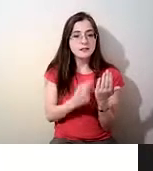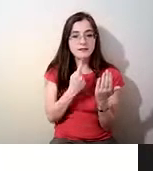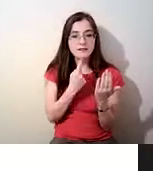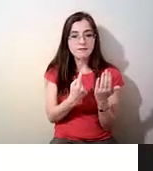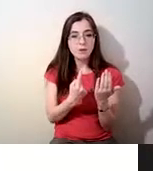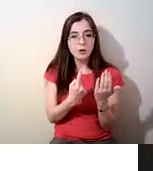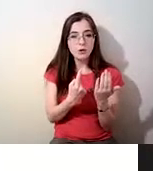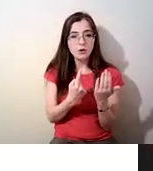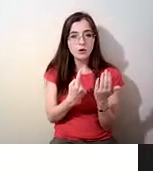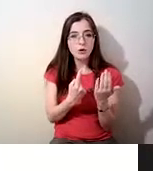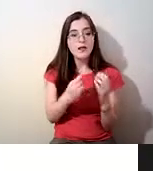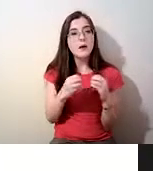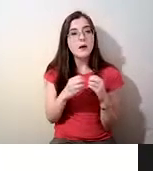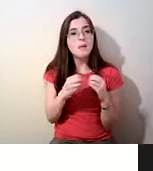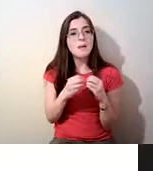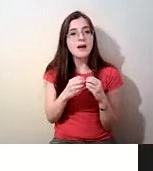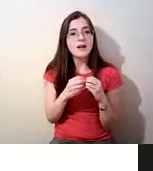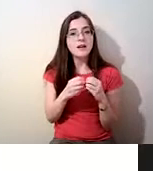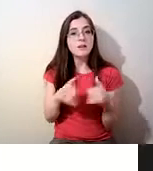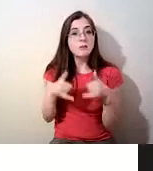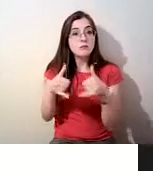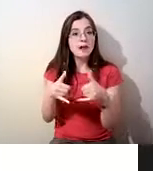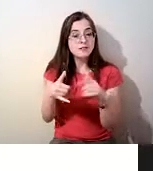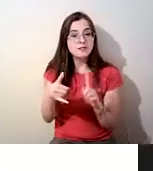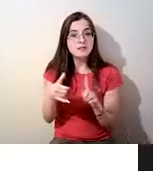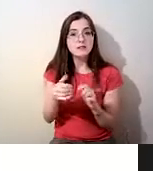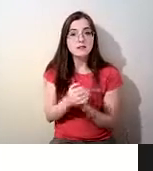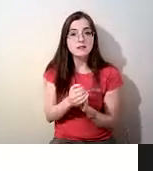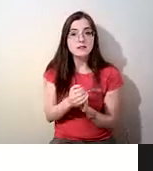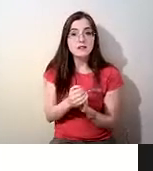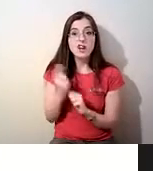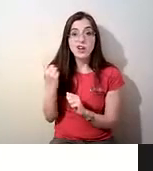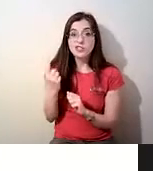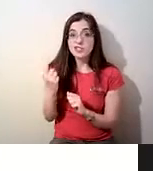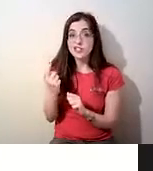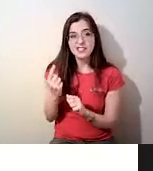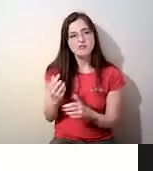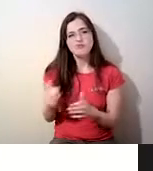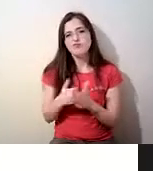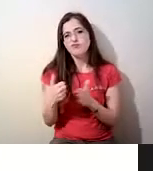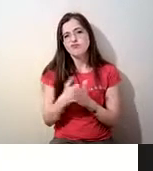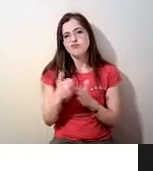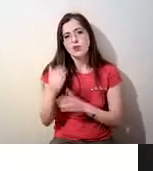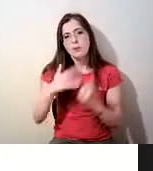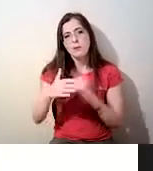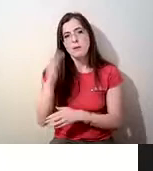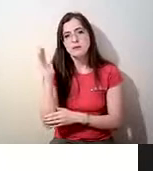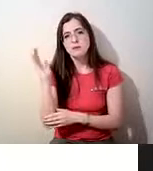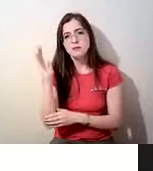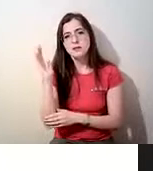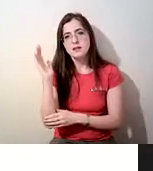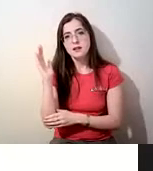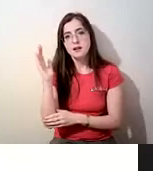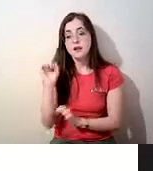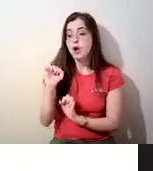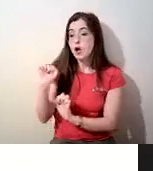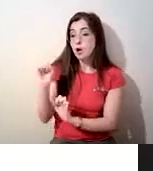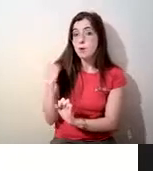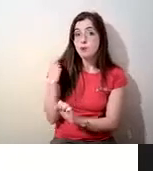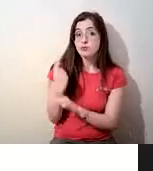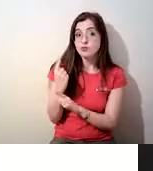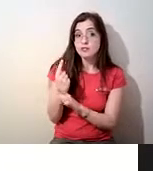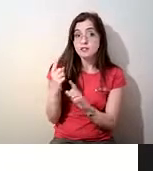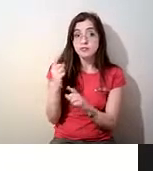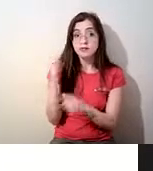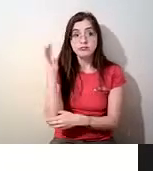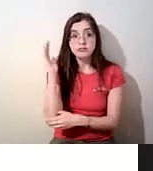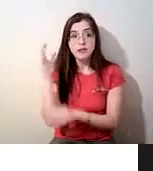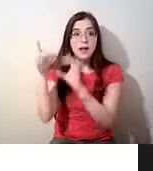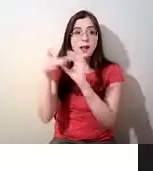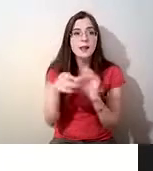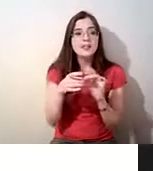prize and so she is a frequent public speaker Okka s most recent talk was on eco-ableism for